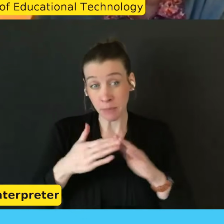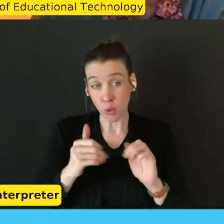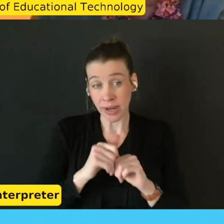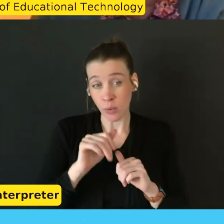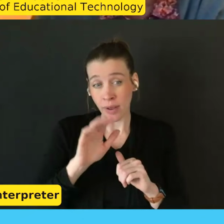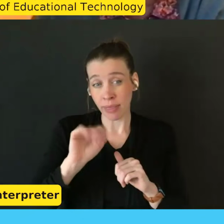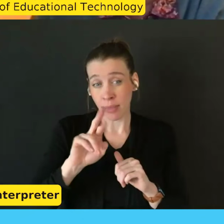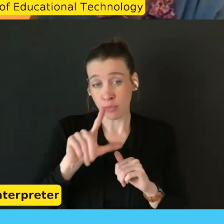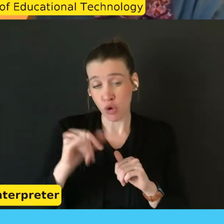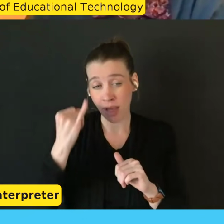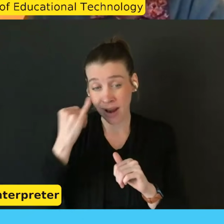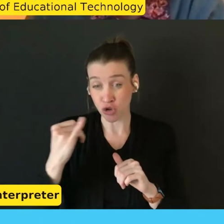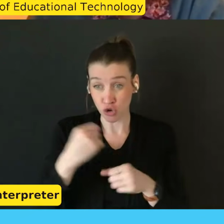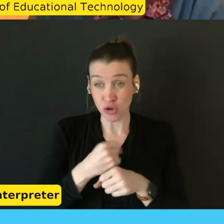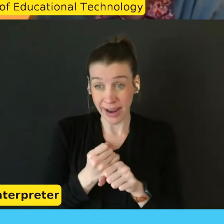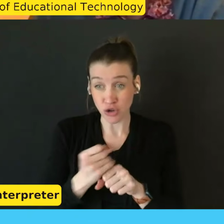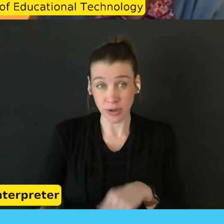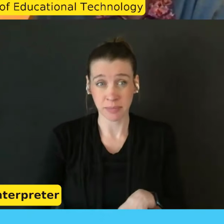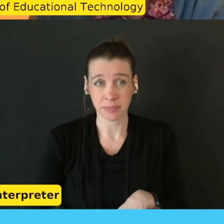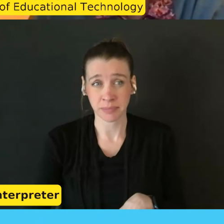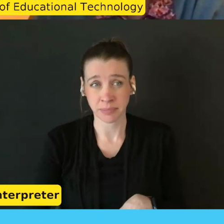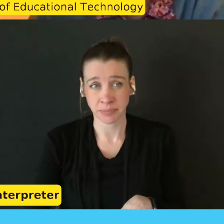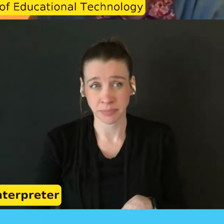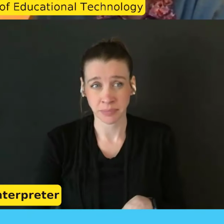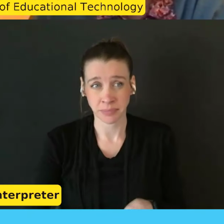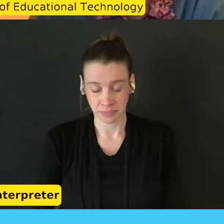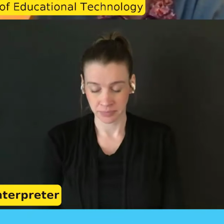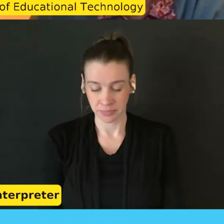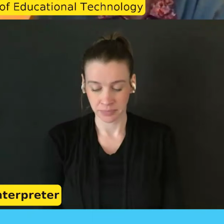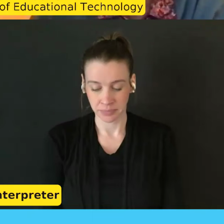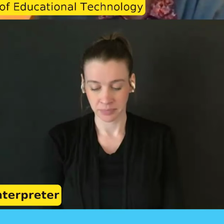Maureen Leary: Wow! Thank you so much Rafael. We have a lot of questions in the chat and in the Q&A. So let me just toss some of those out there I'm sort of speechless. It just so inspiring and beautiful what you're doing. Jose, Antonio asks, oh have you considered involving